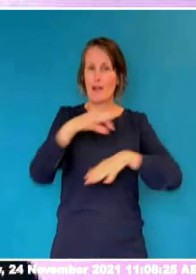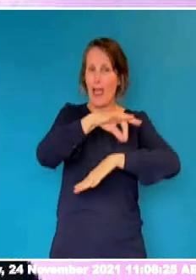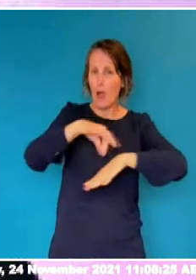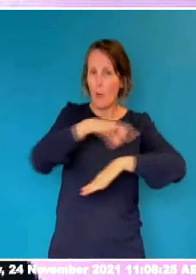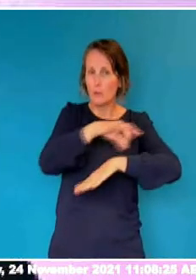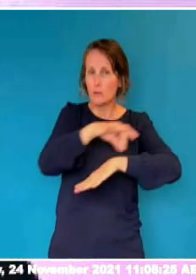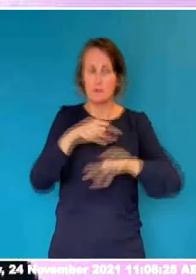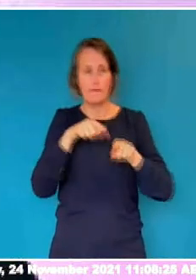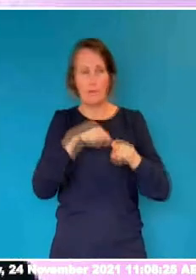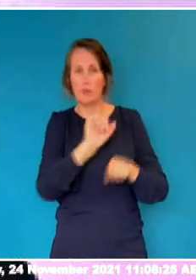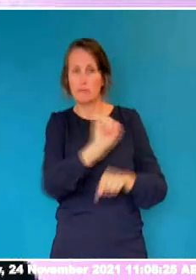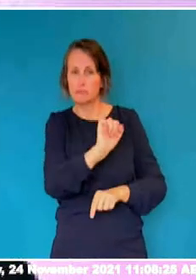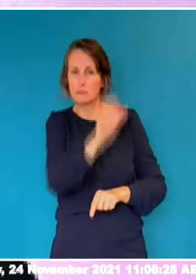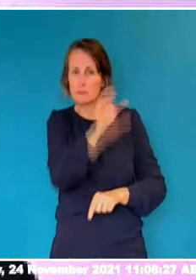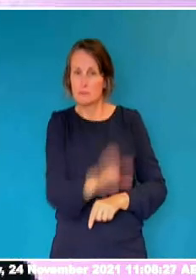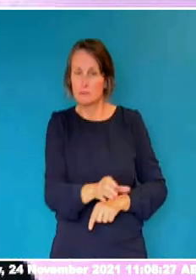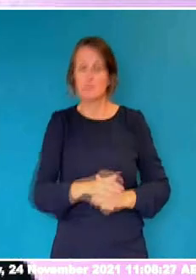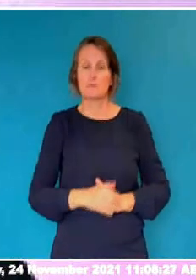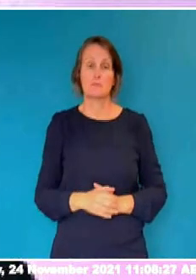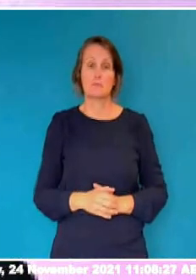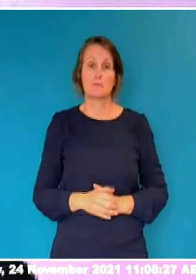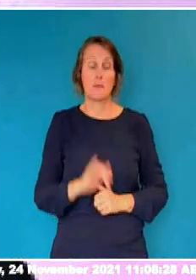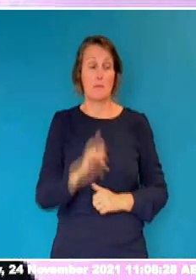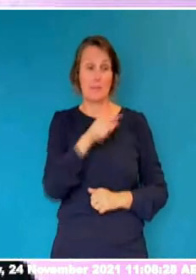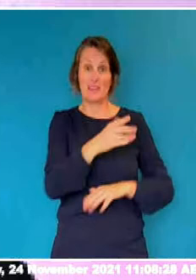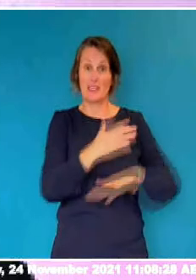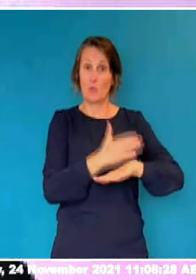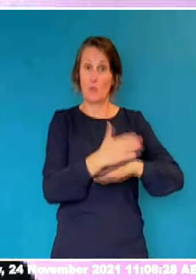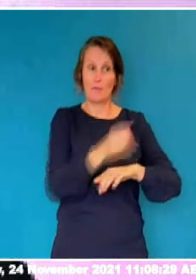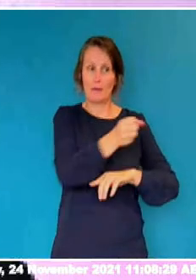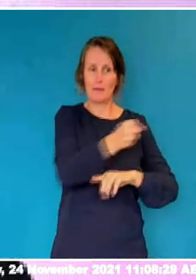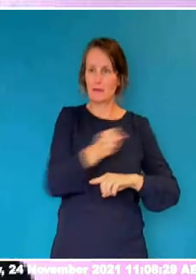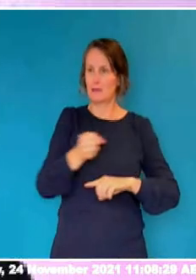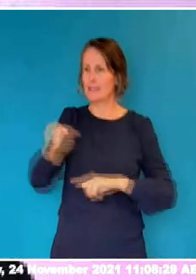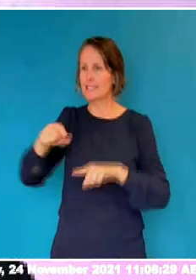It may include moving people to a different part of the business or to a different role